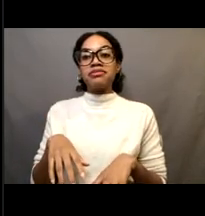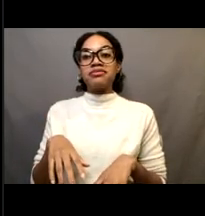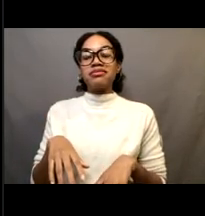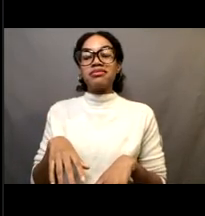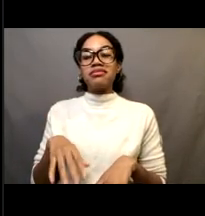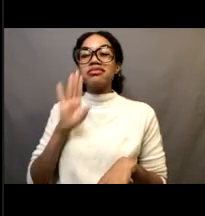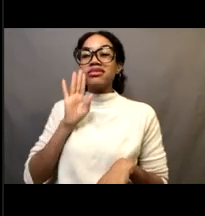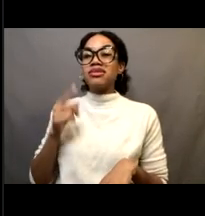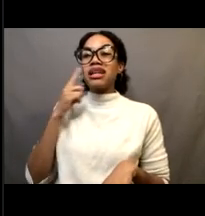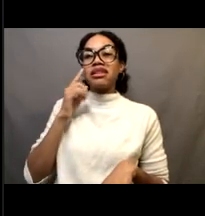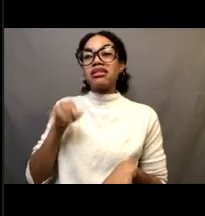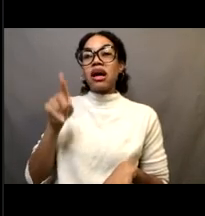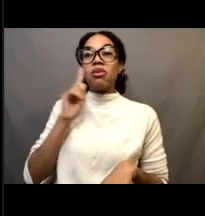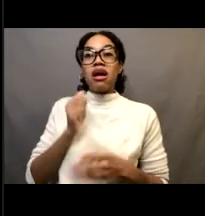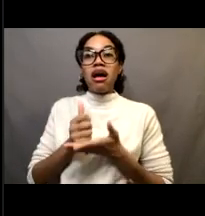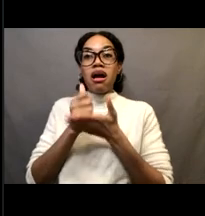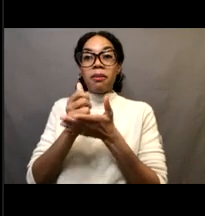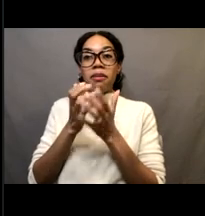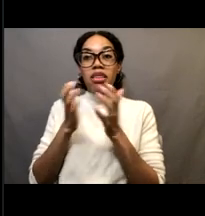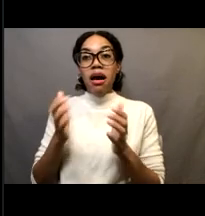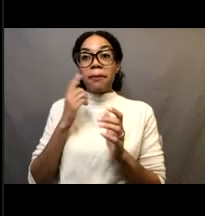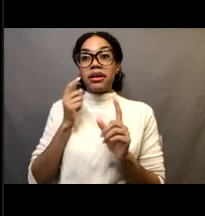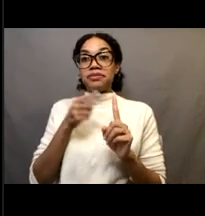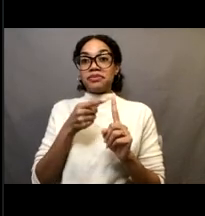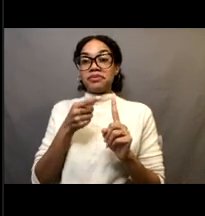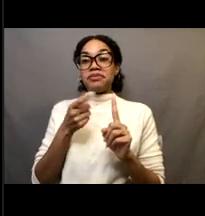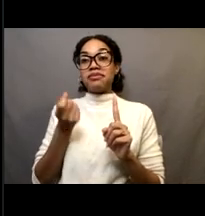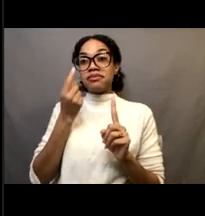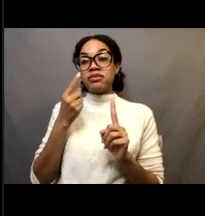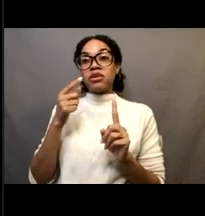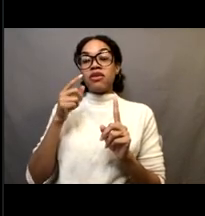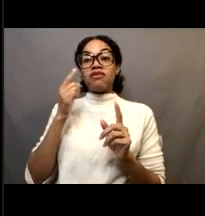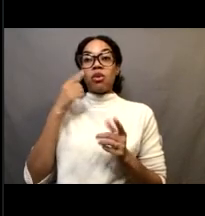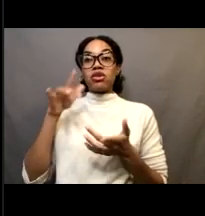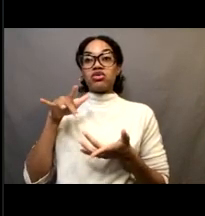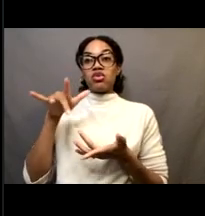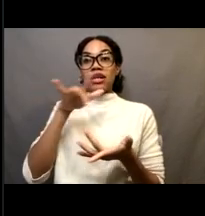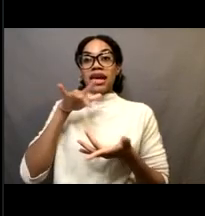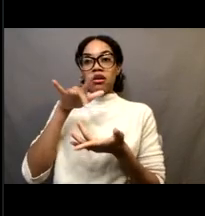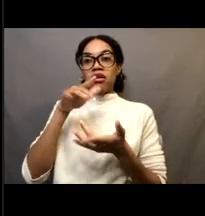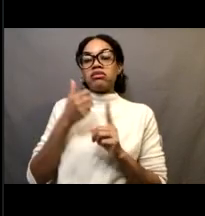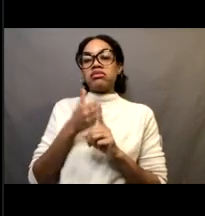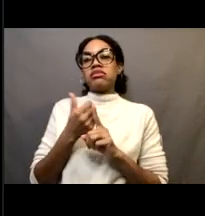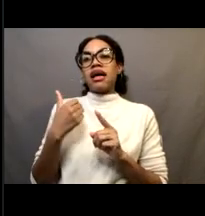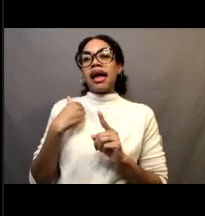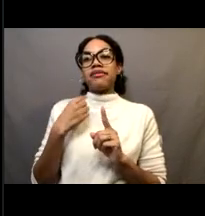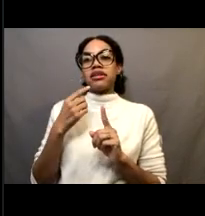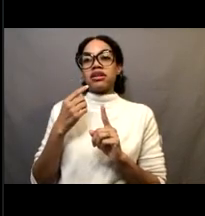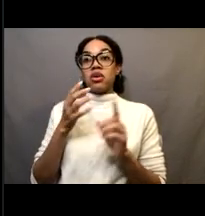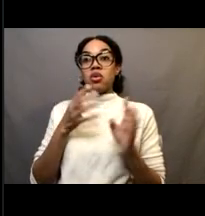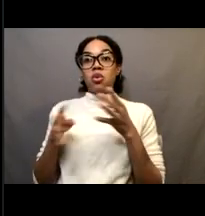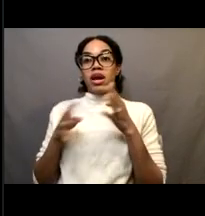But in a tornado you have rotational winds which cause are more difficult to deal with